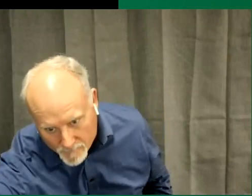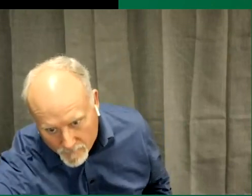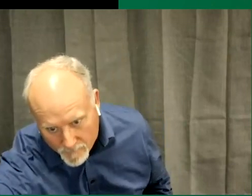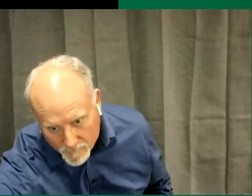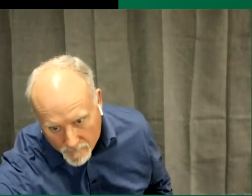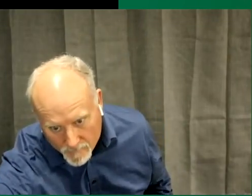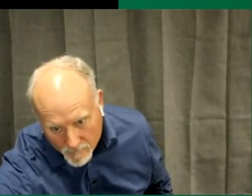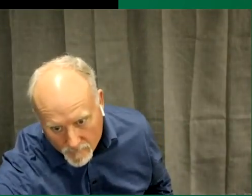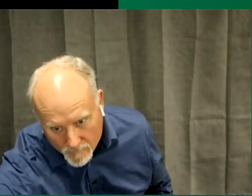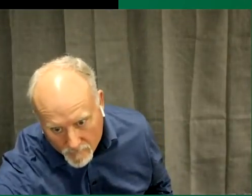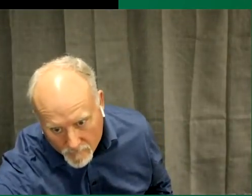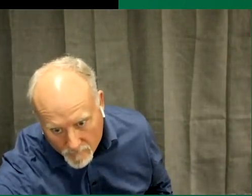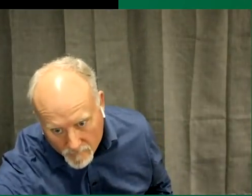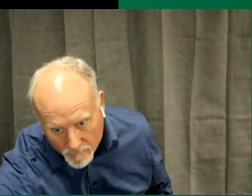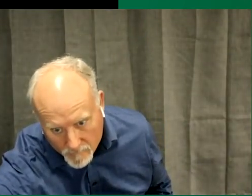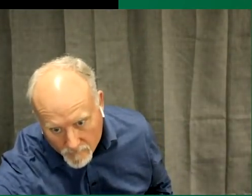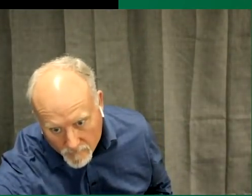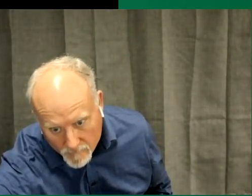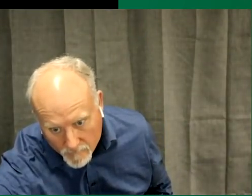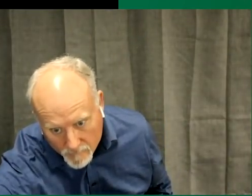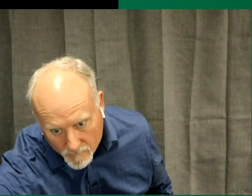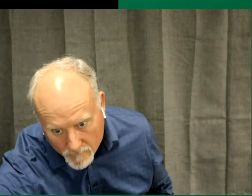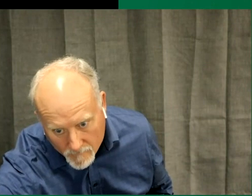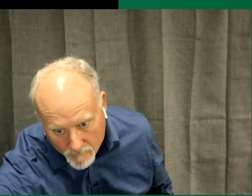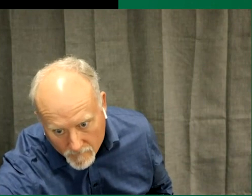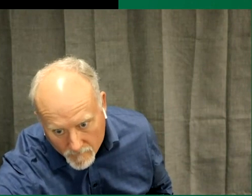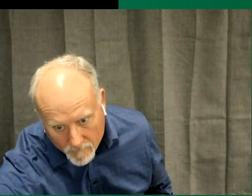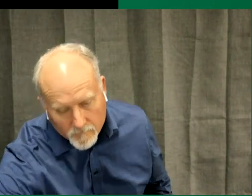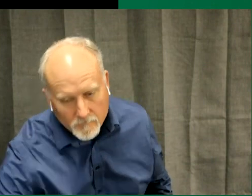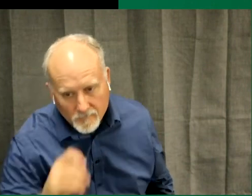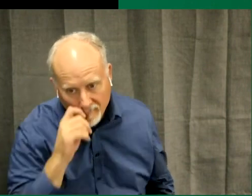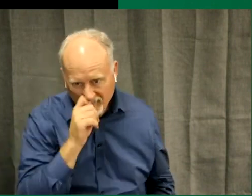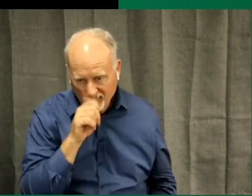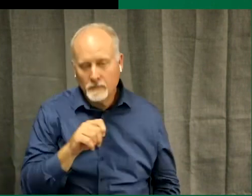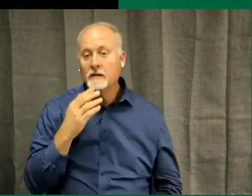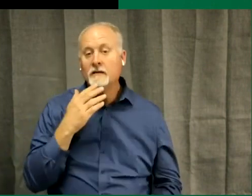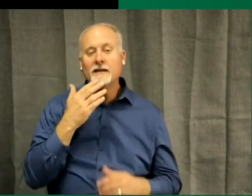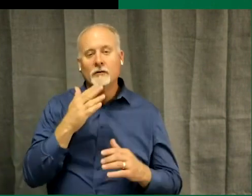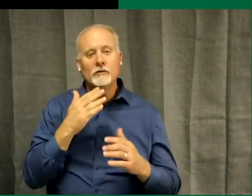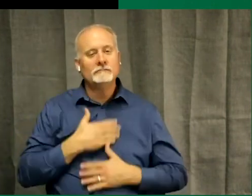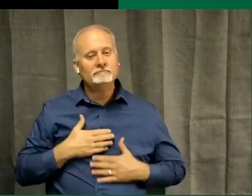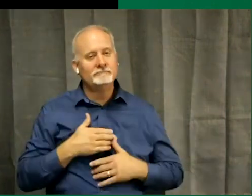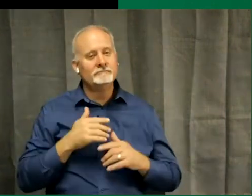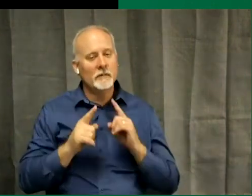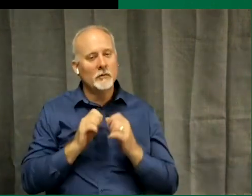thanks dr mcmahon good evening blazers and welcome in thank you for being with us tonight it's a pleasure to be able to talk with you a little bit about the